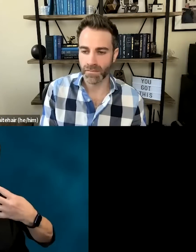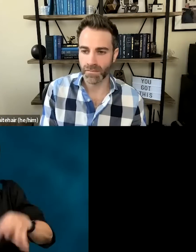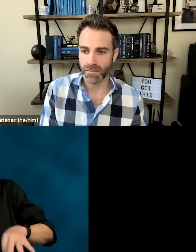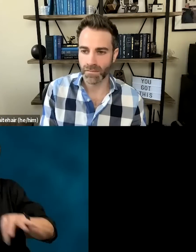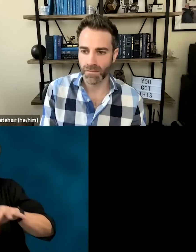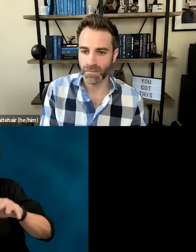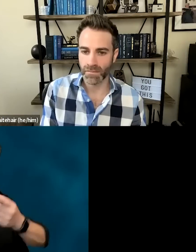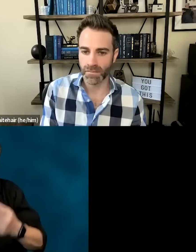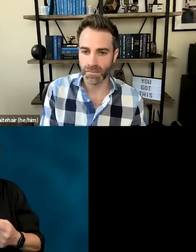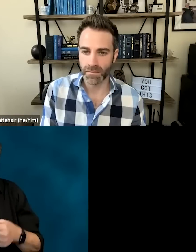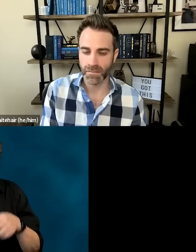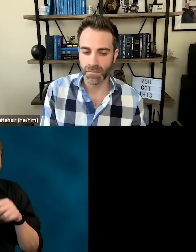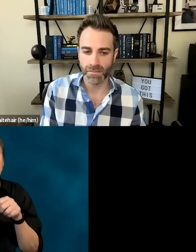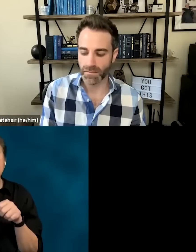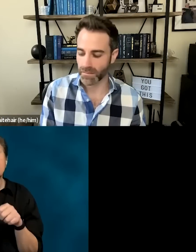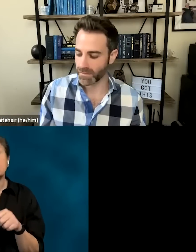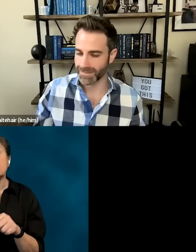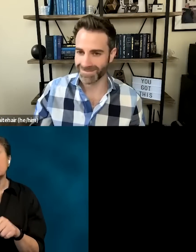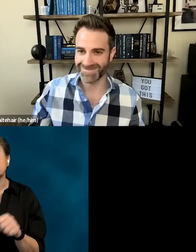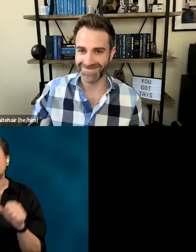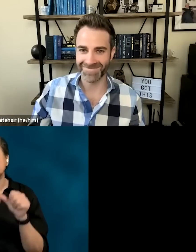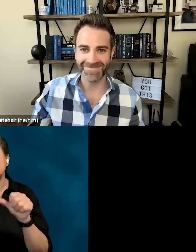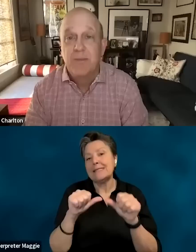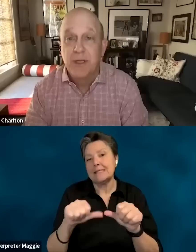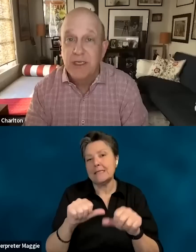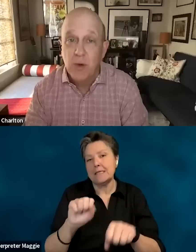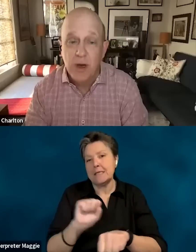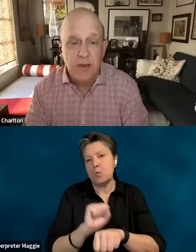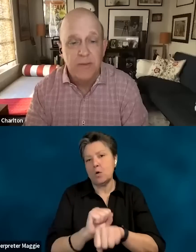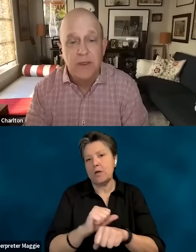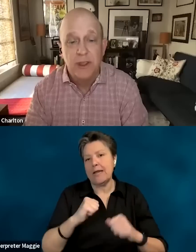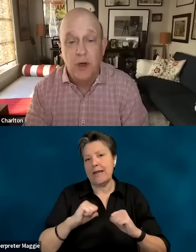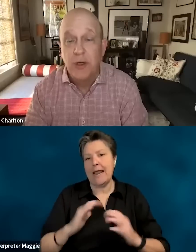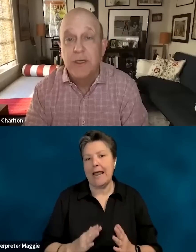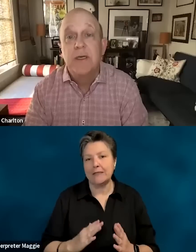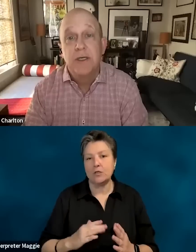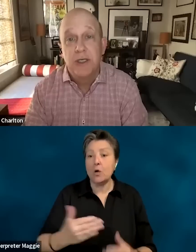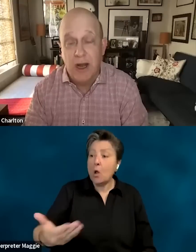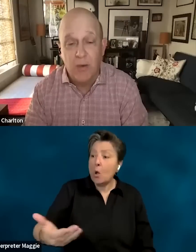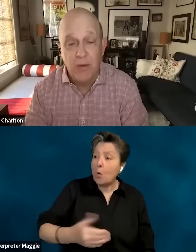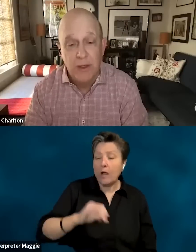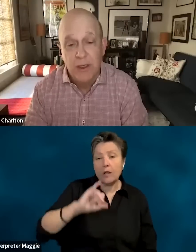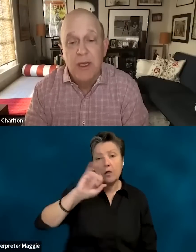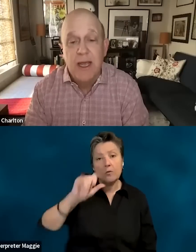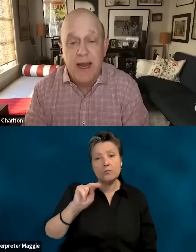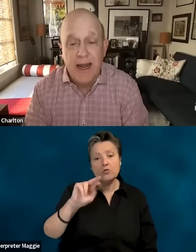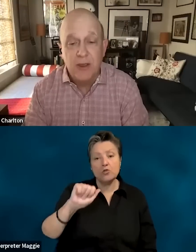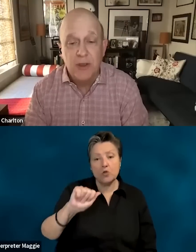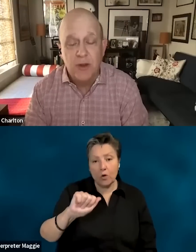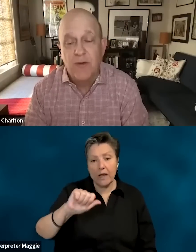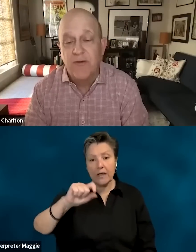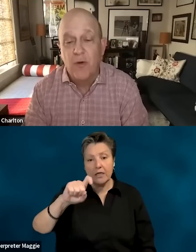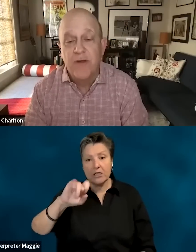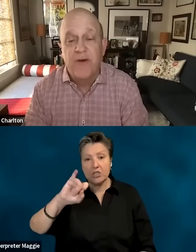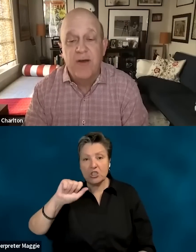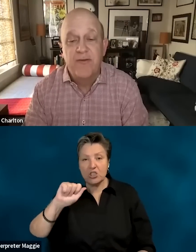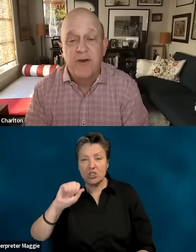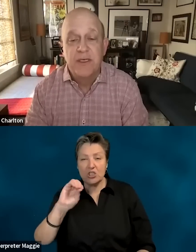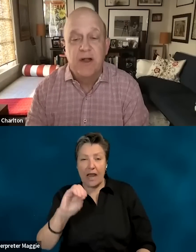I'm sorry, to being a consistently working actor. Please welcome Jona Xiao, an actress with over 45 film